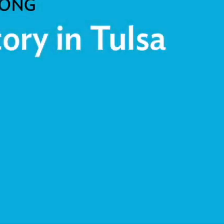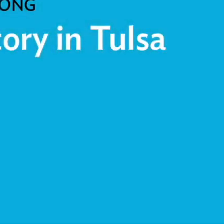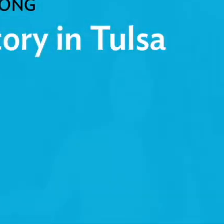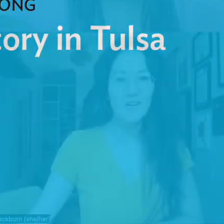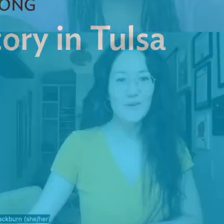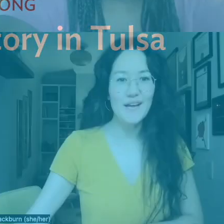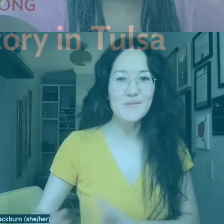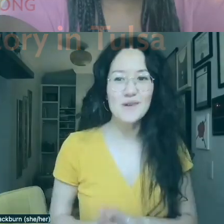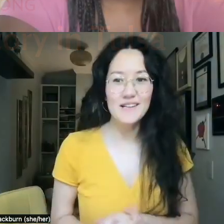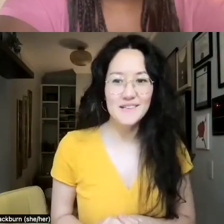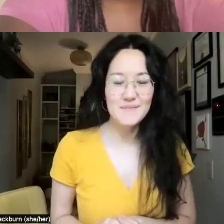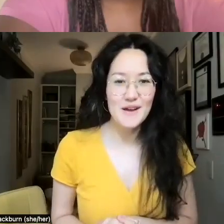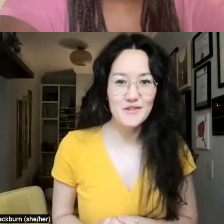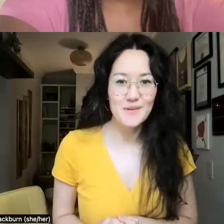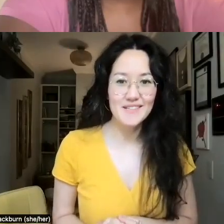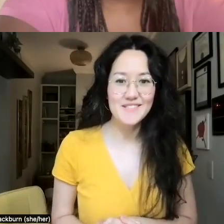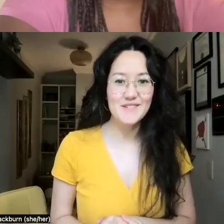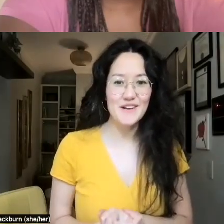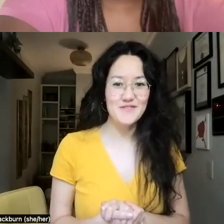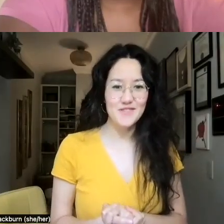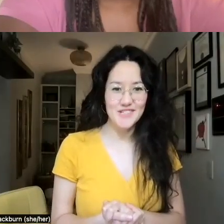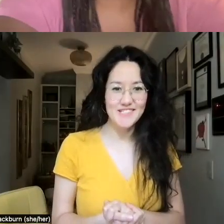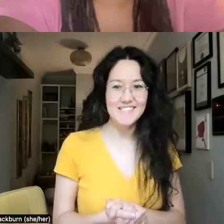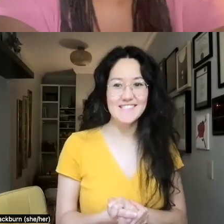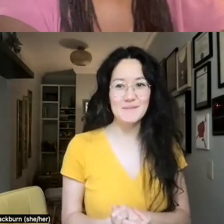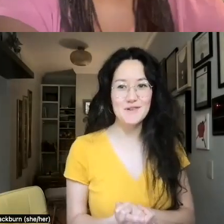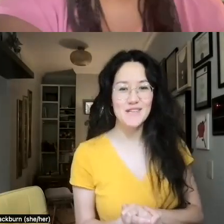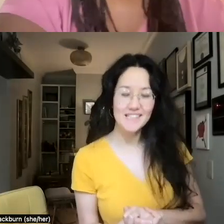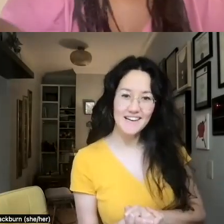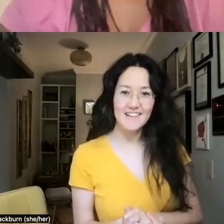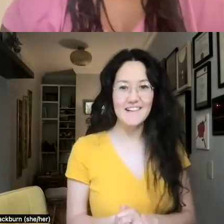hello and welcome everyone to our first summer read-along